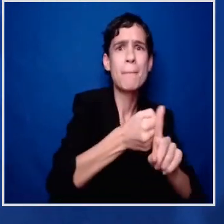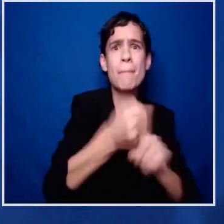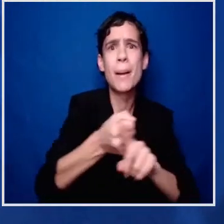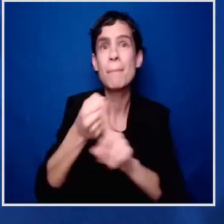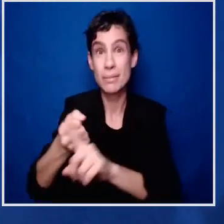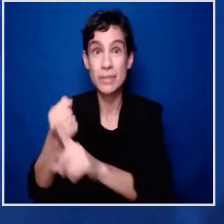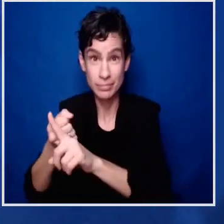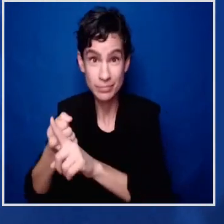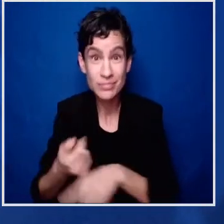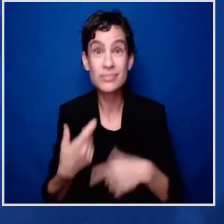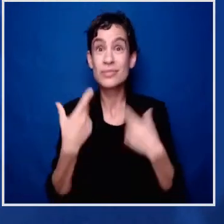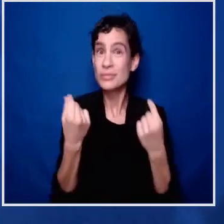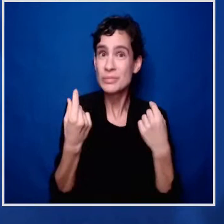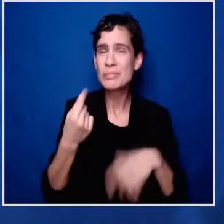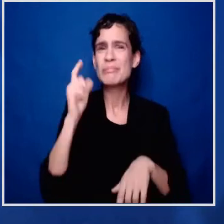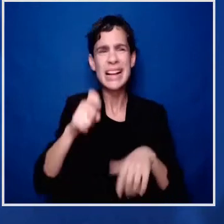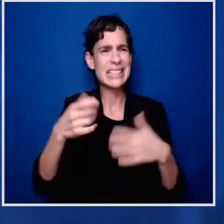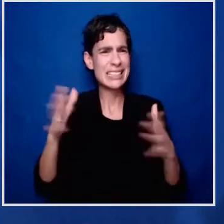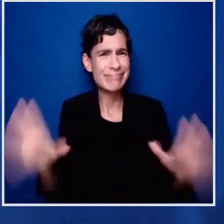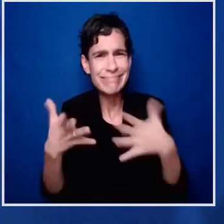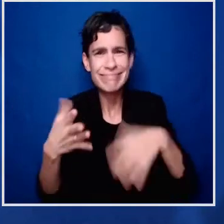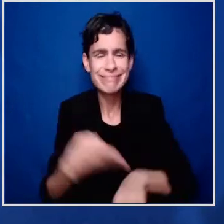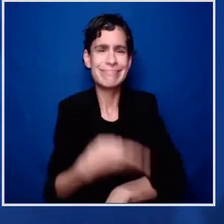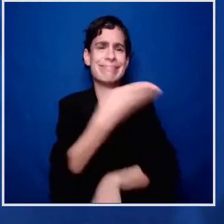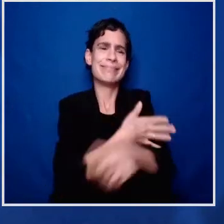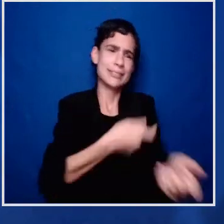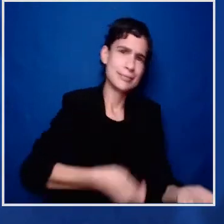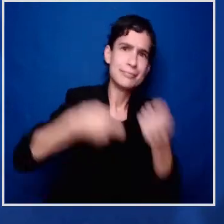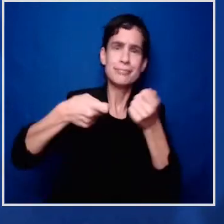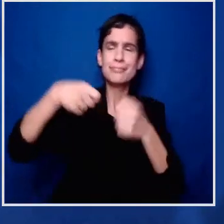OUR NATION HAS SUFFERED LOSS DURING THE PANDEMIC. WE HAVE A LOT OF WORK TO DO